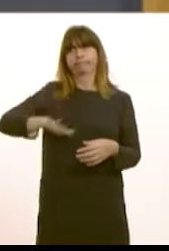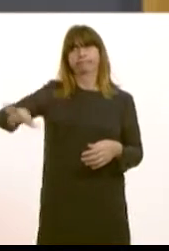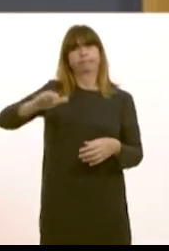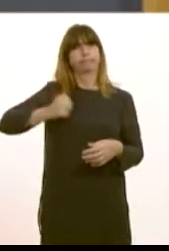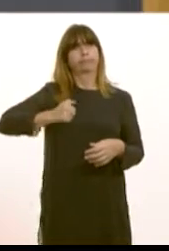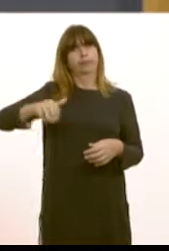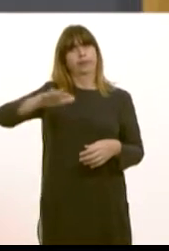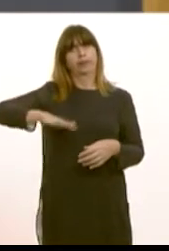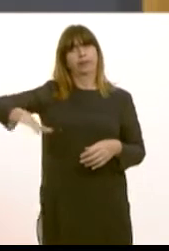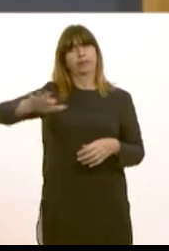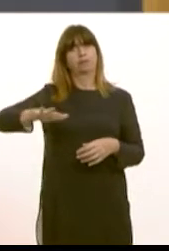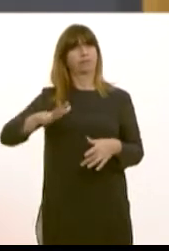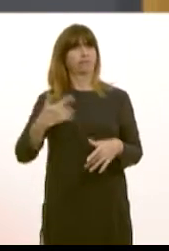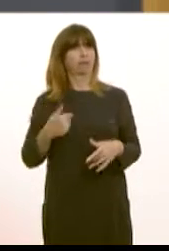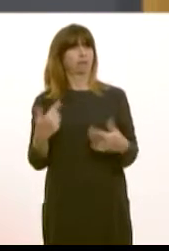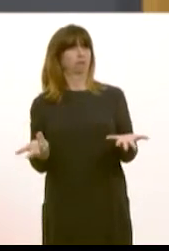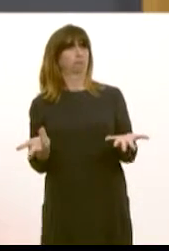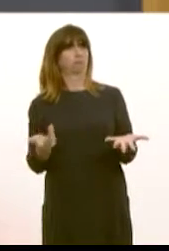that they will derive much consolation from what he said.